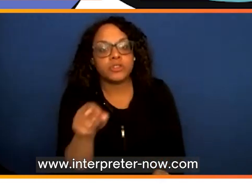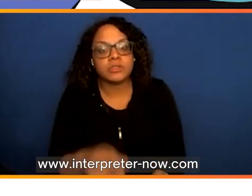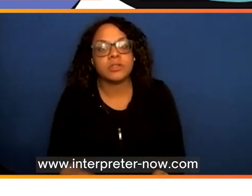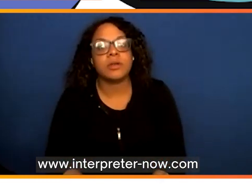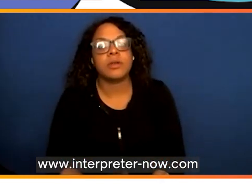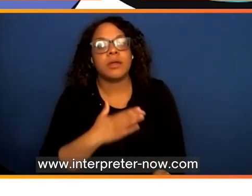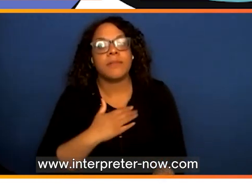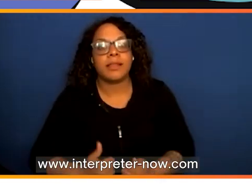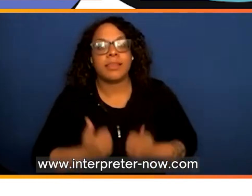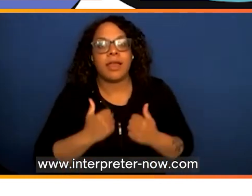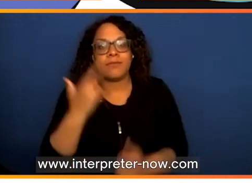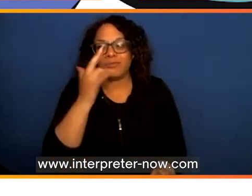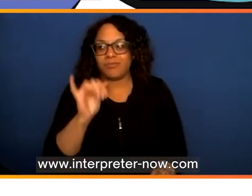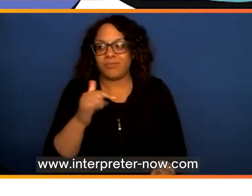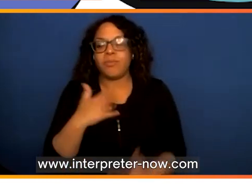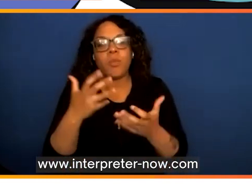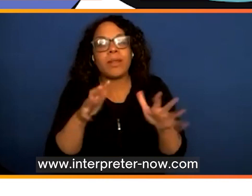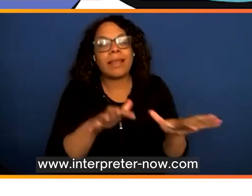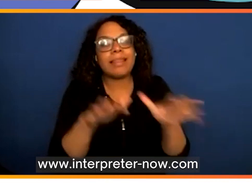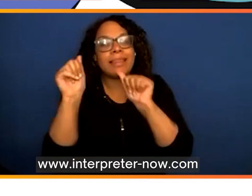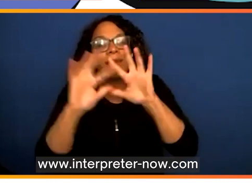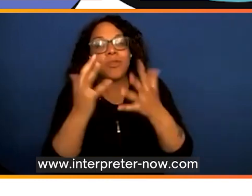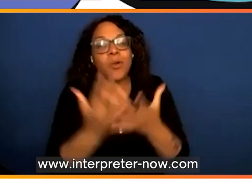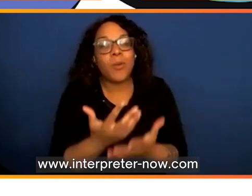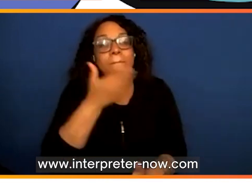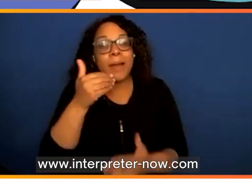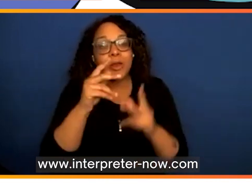kind of had that epiphany in my life where I want to leave the world a better place than